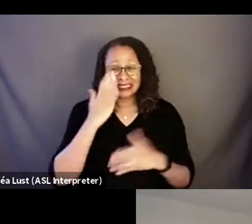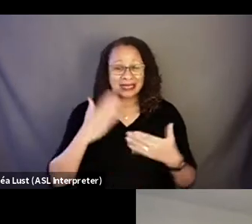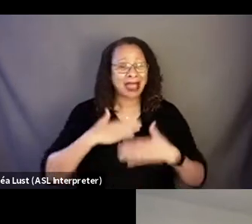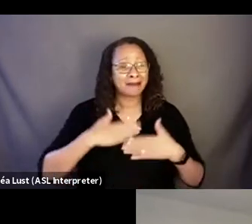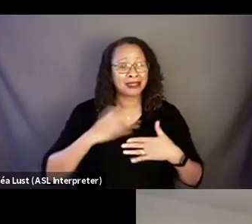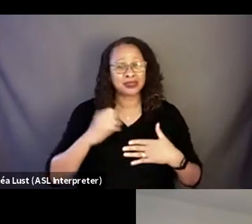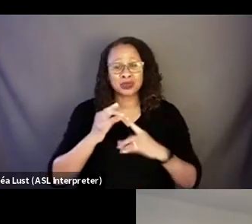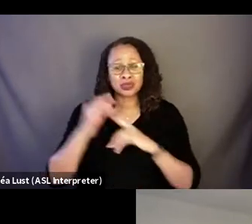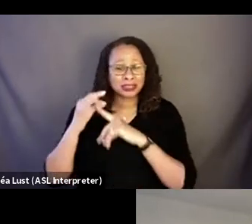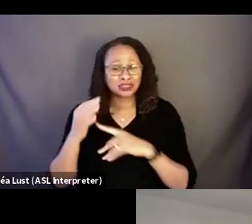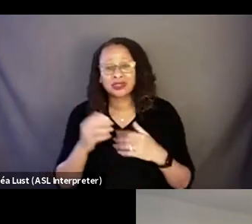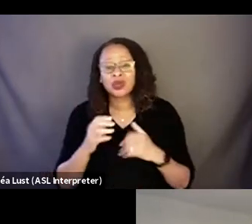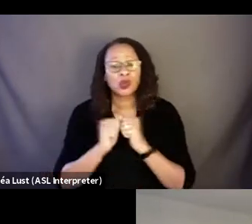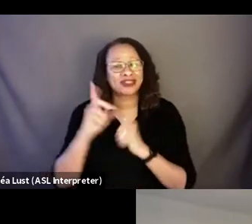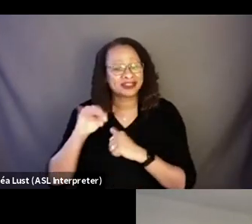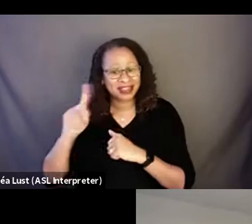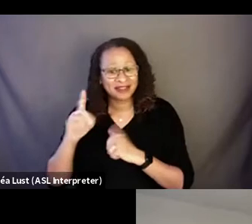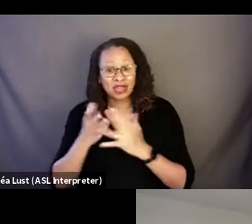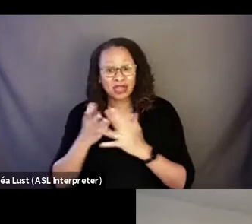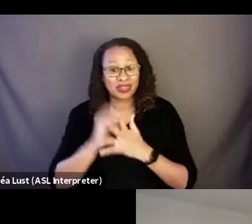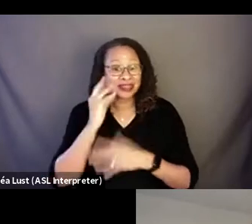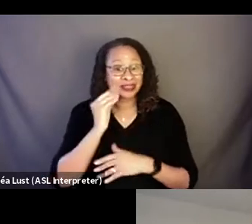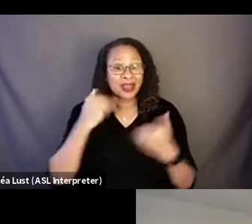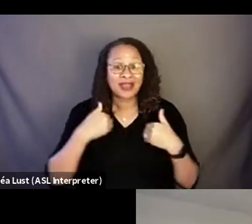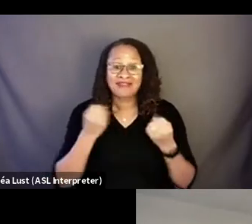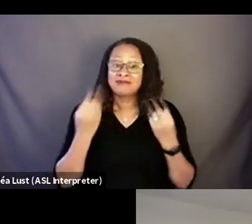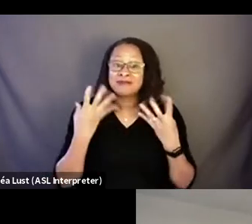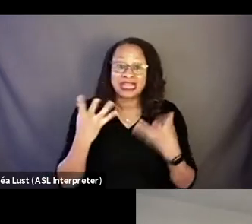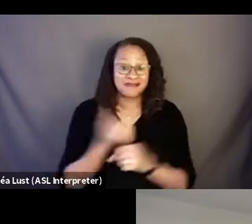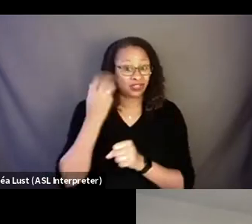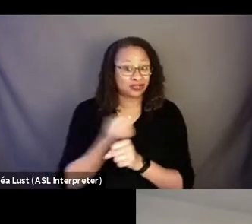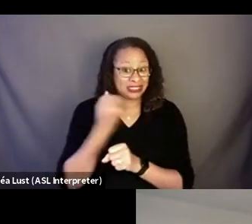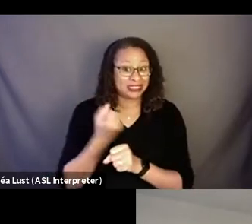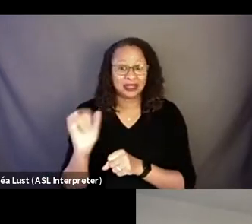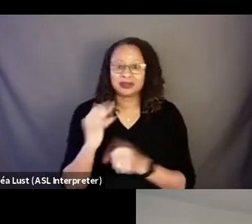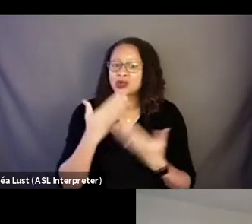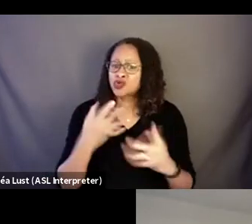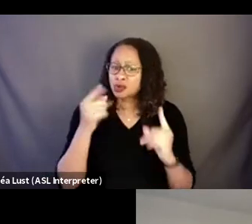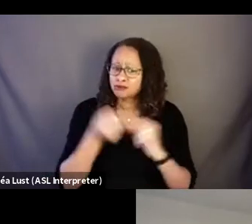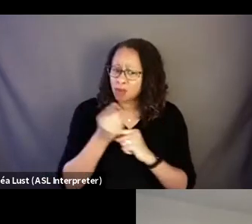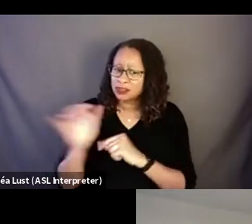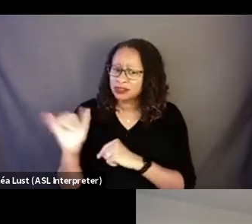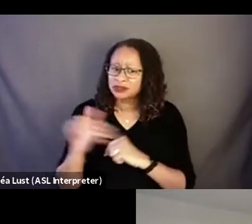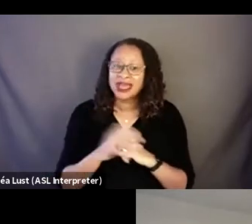And through this experience, we've also had many victories and good moments, for example, at Sundance,